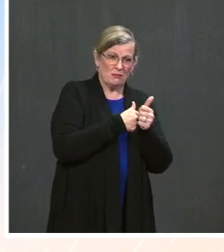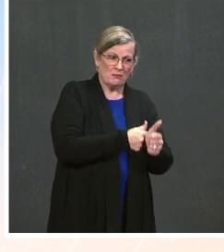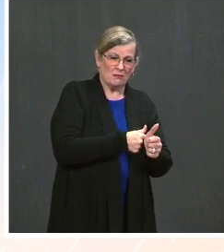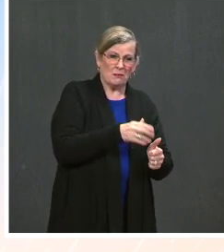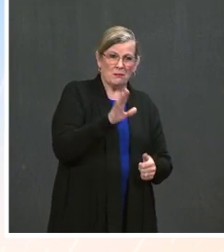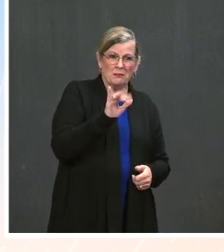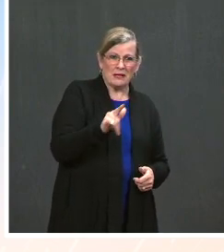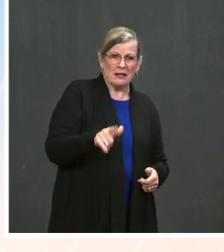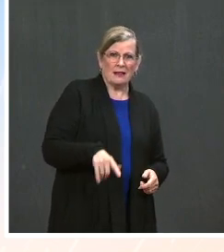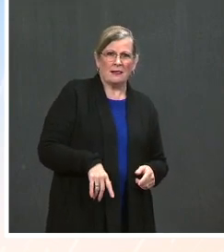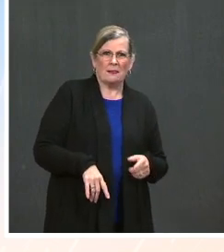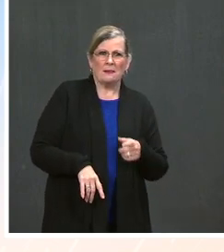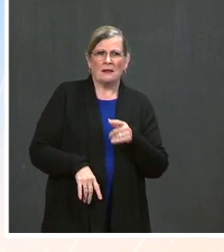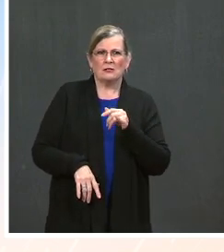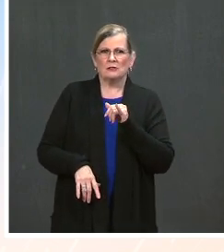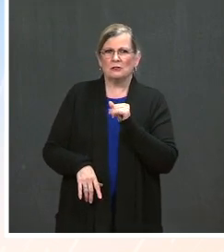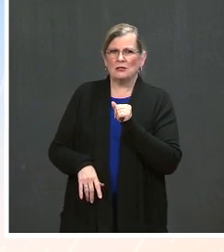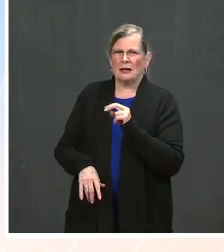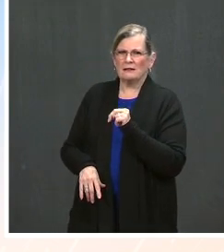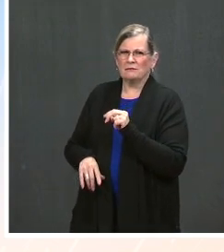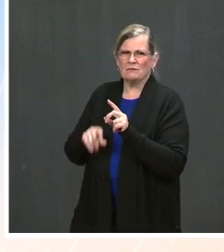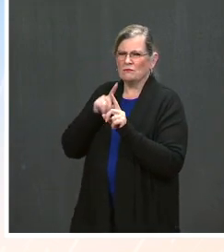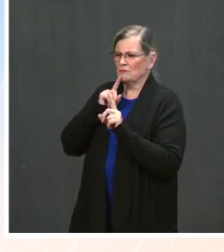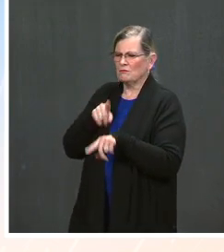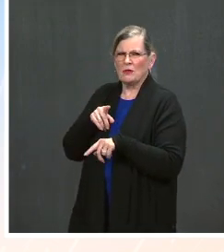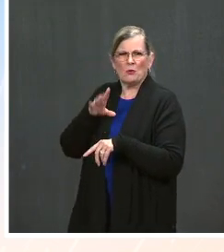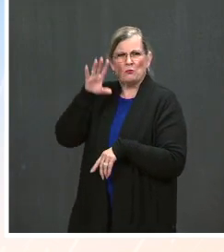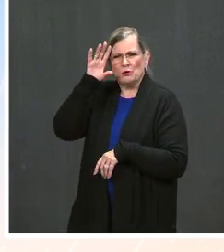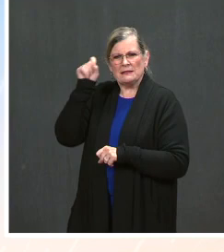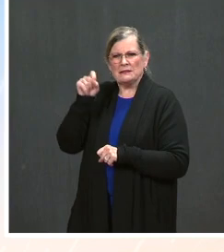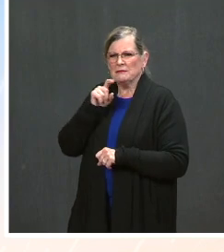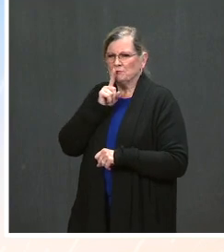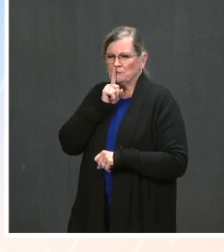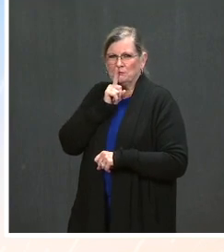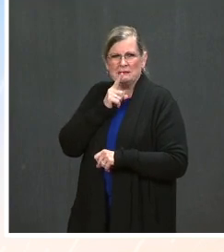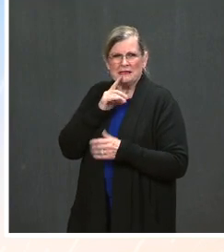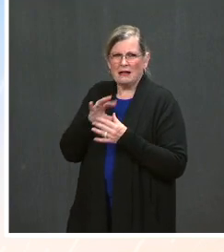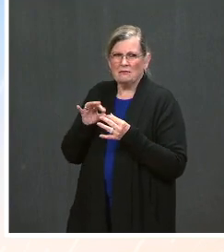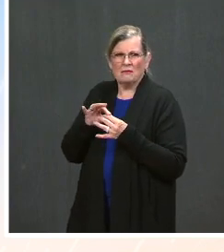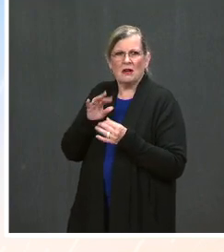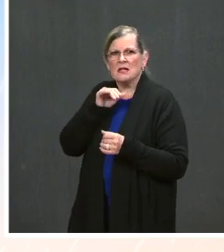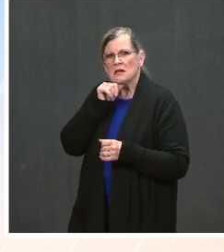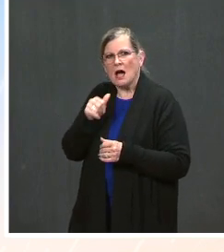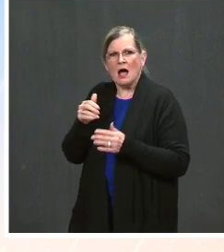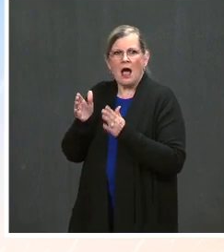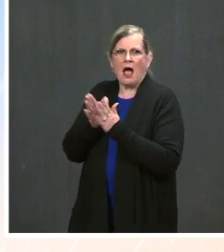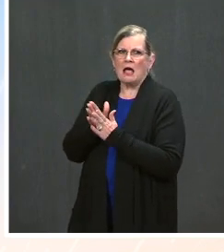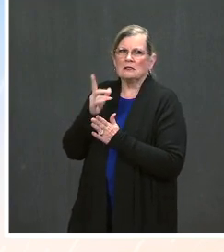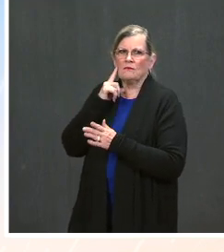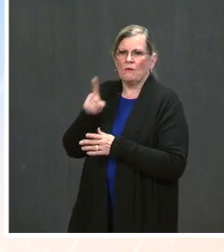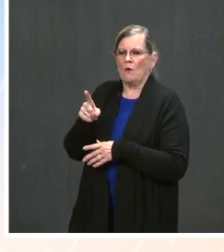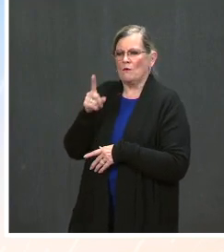businesses have made that decision themselves, of course. He also was di- -- not dictating that Major League Baseball